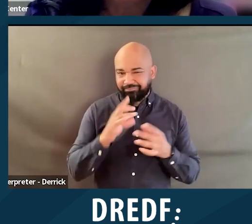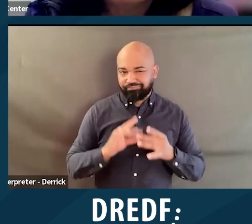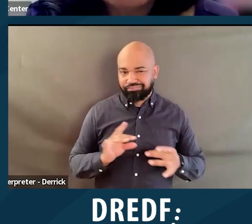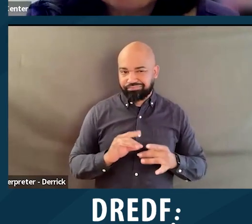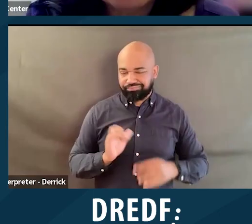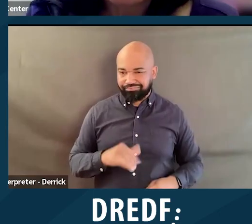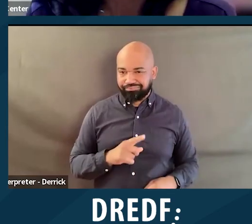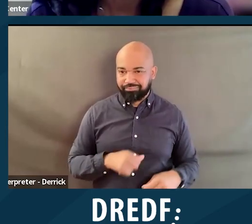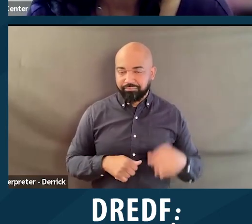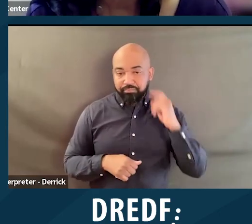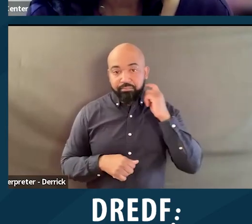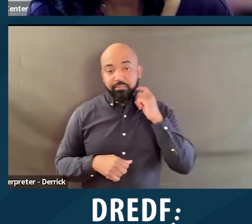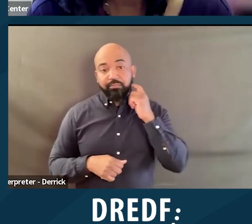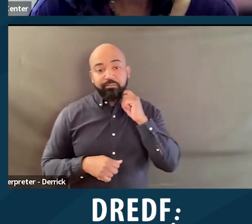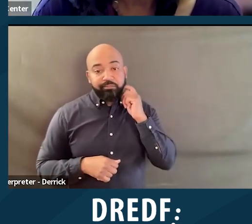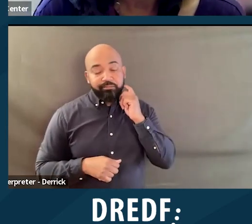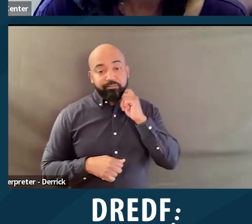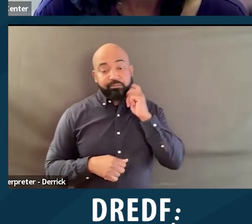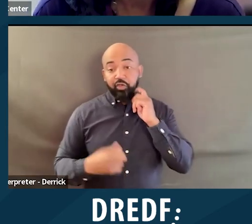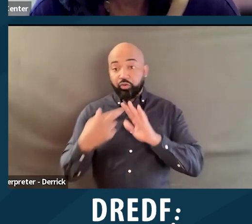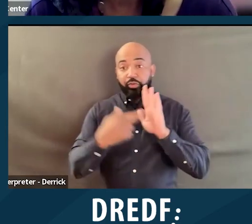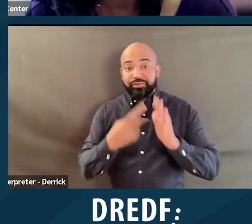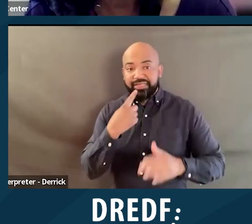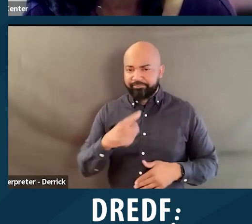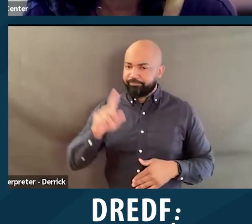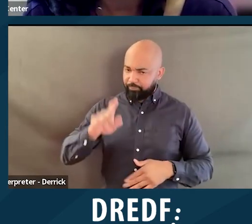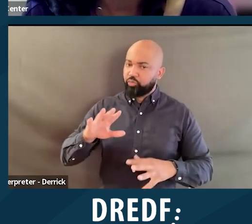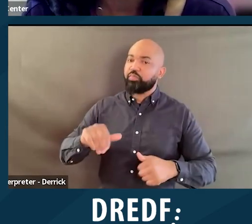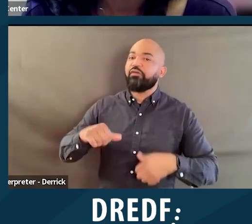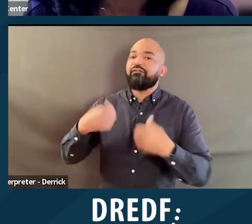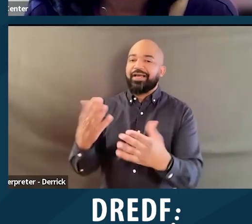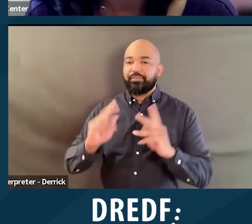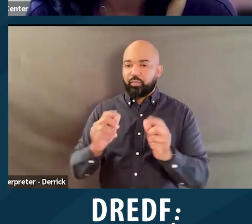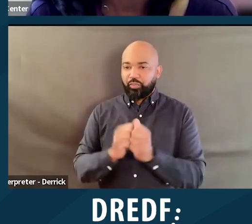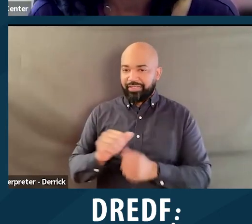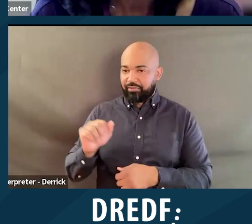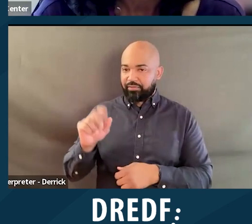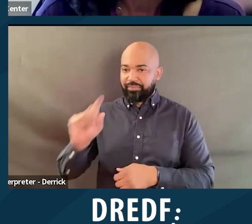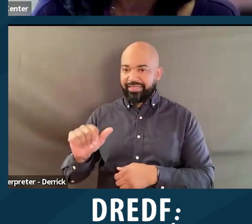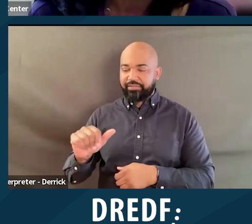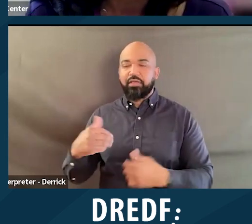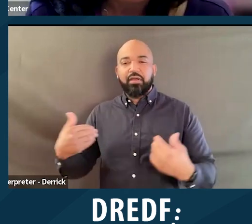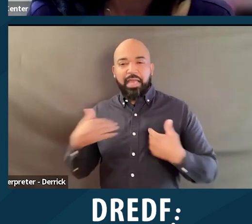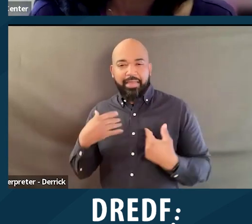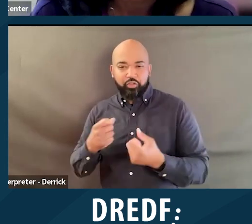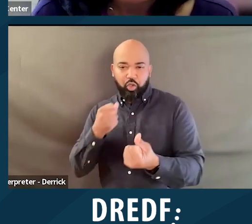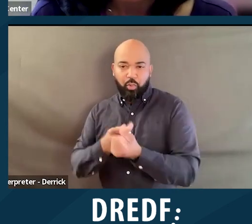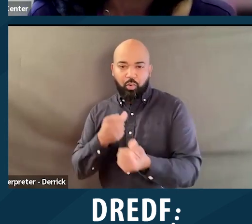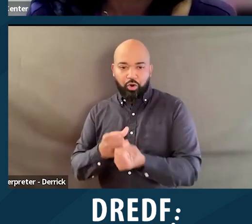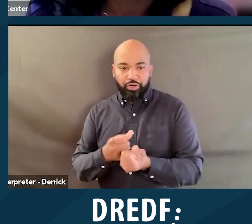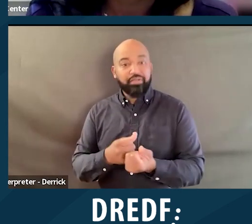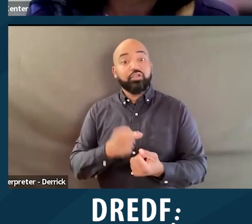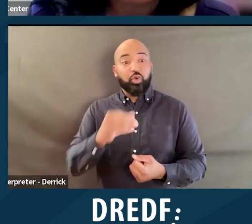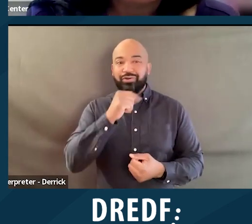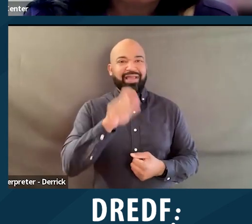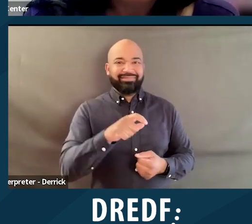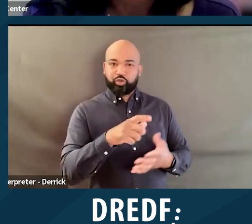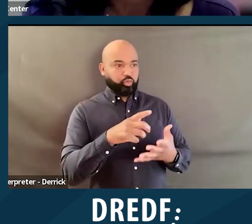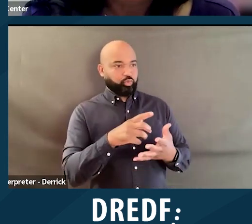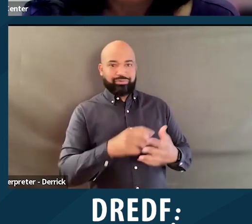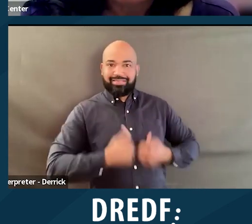So, here's a picture of the first type of Olmstead situation that I just described. So